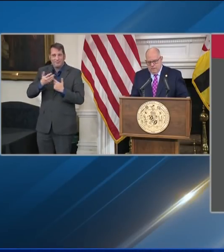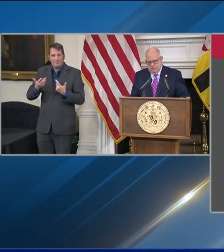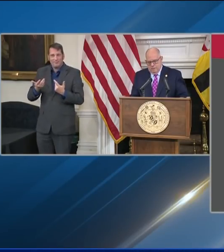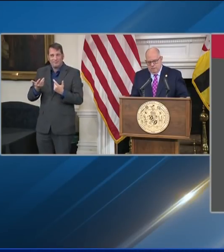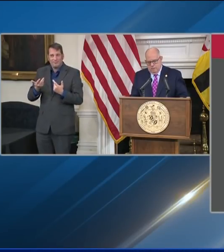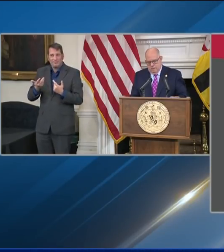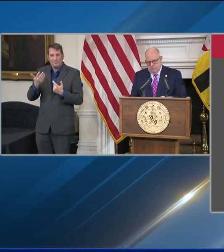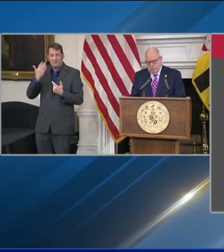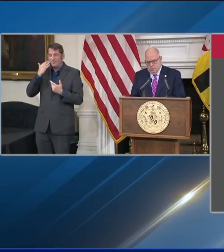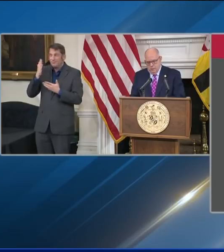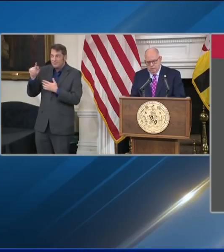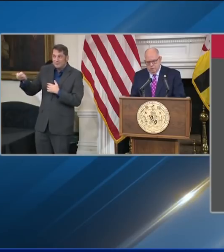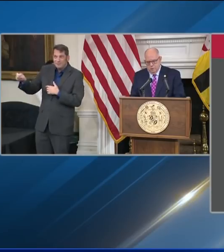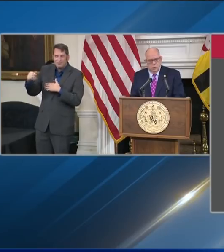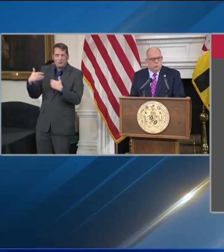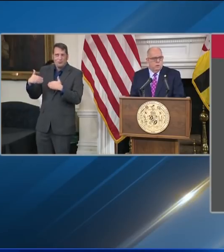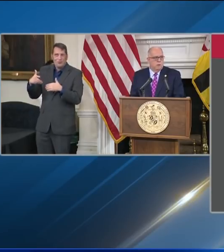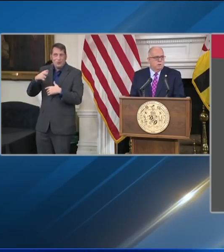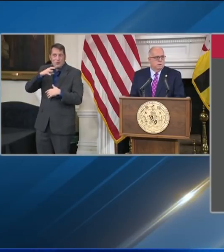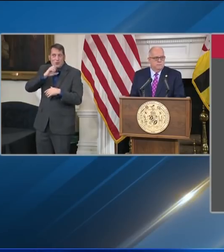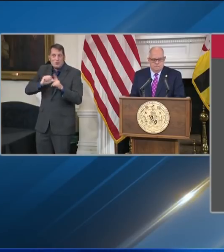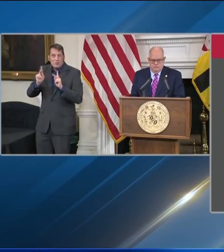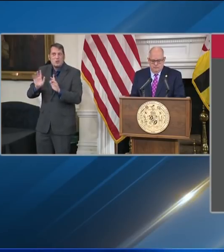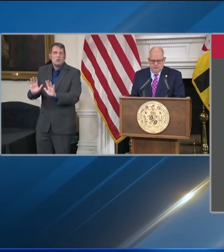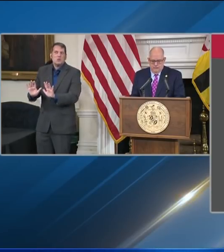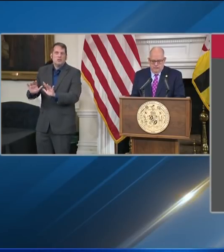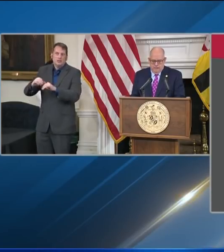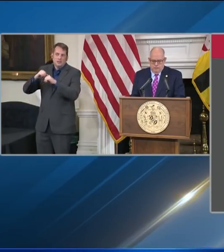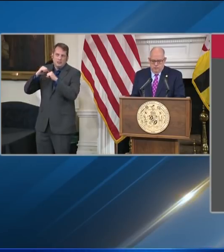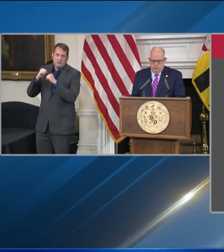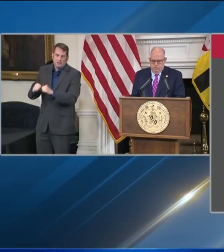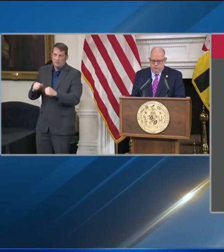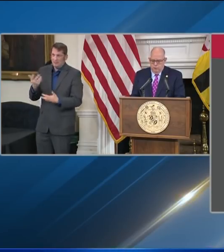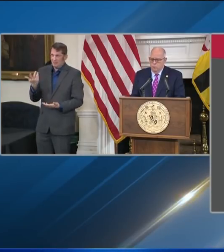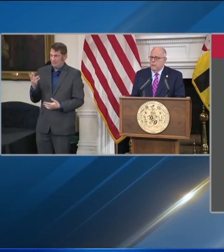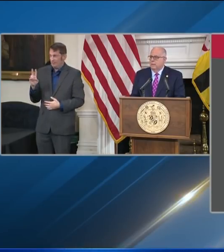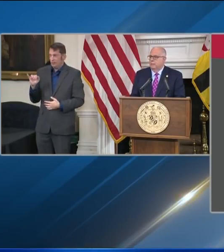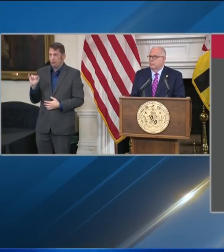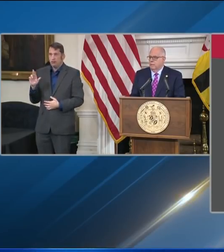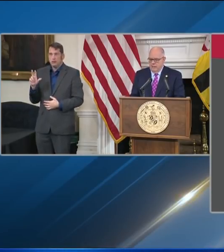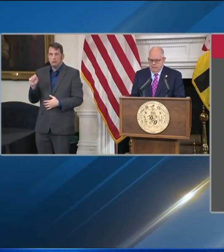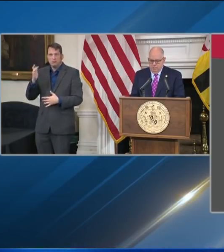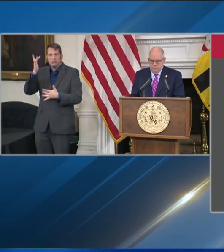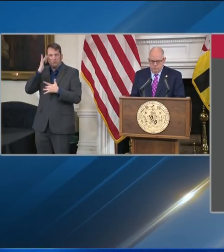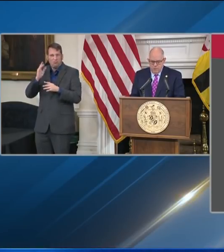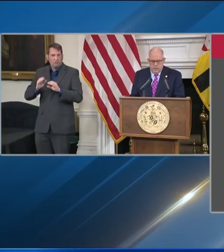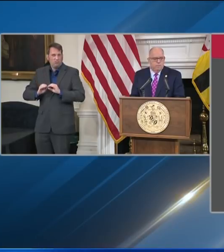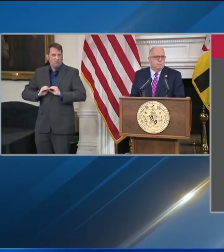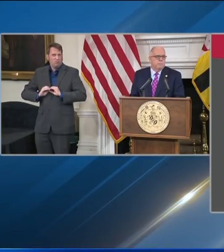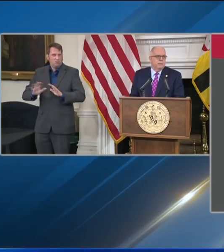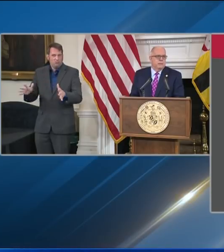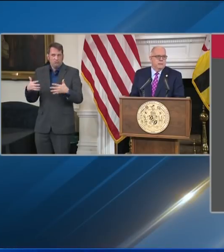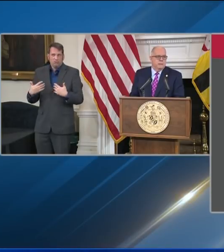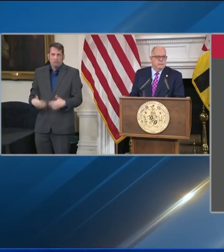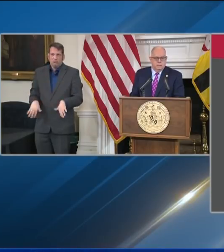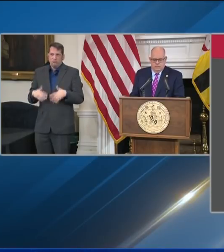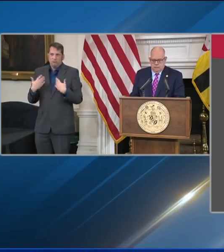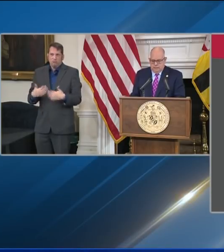OURSELVES AND ONE ANOTHER ESPECIALLY THE MOST VULNERABLE. THIS VIRUS HAS BEEN WITH US FOR SO LONG.